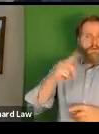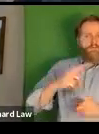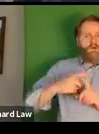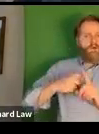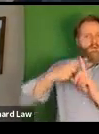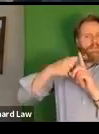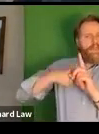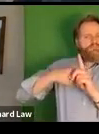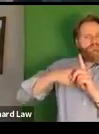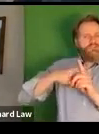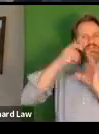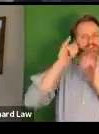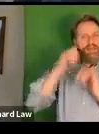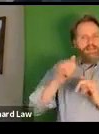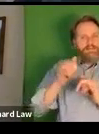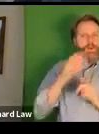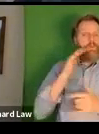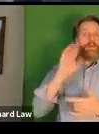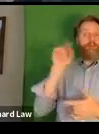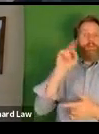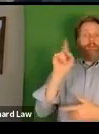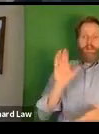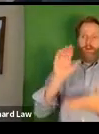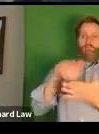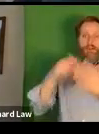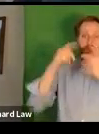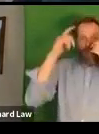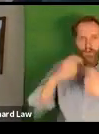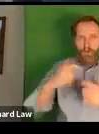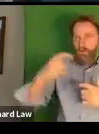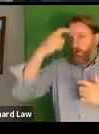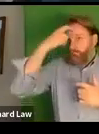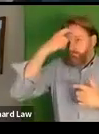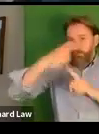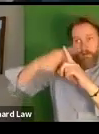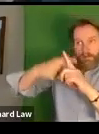come into the building because we think that that will help eliminate some